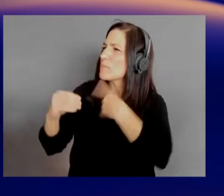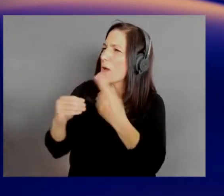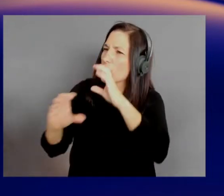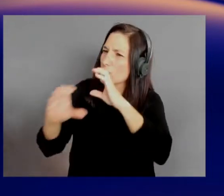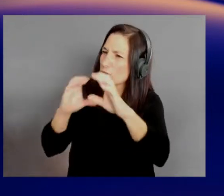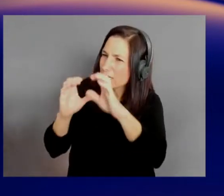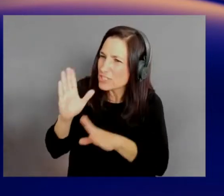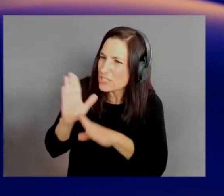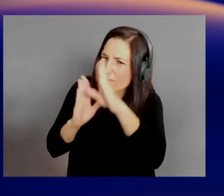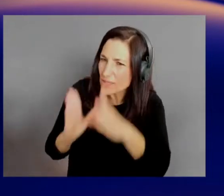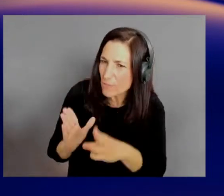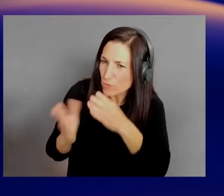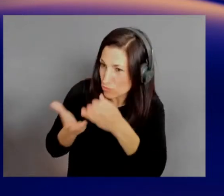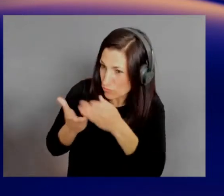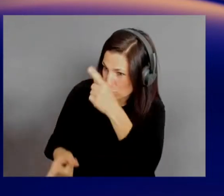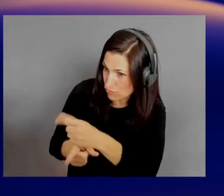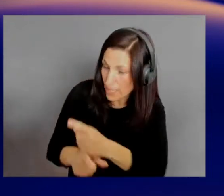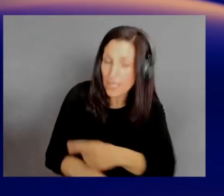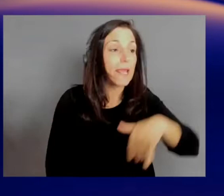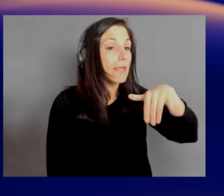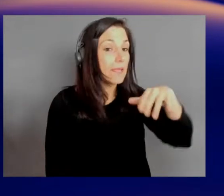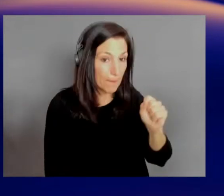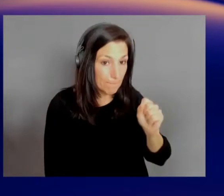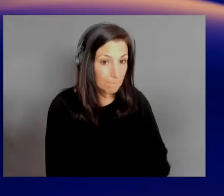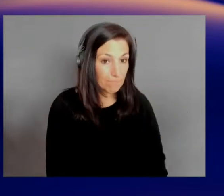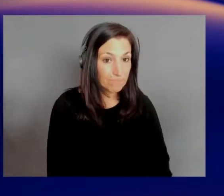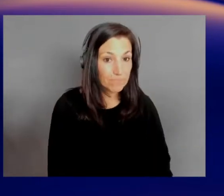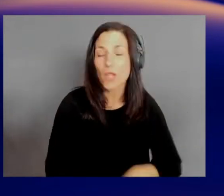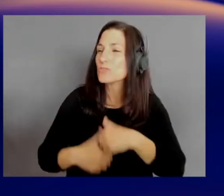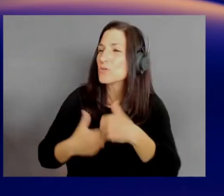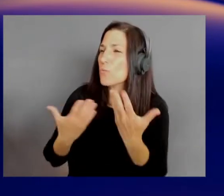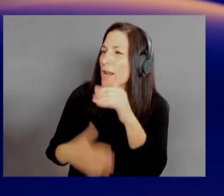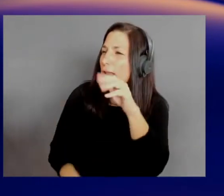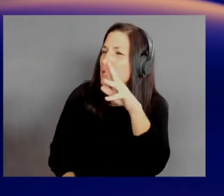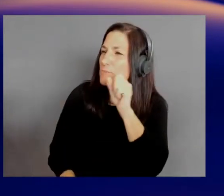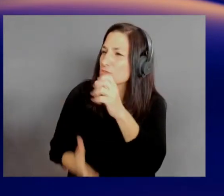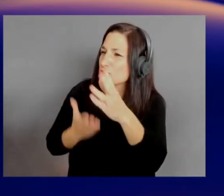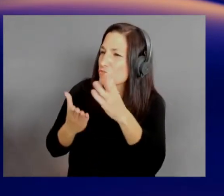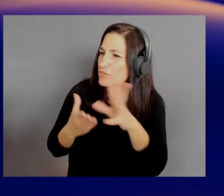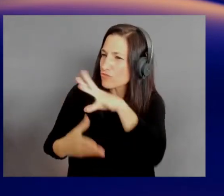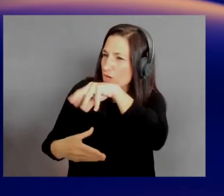So what AWS services are included in the Communication Developer Services suite?